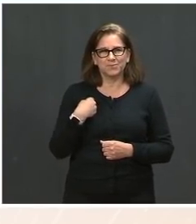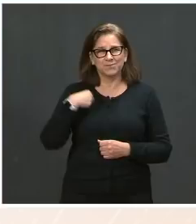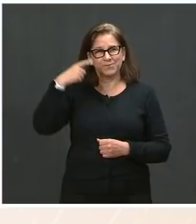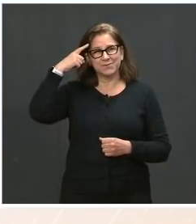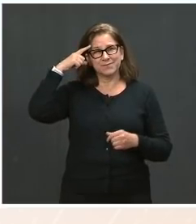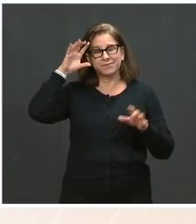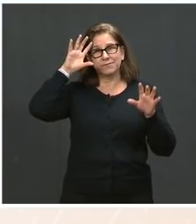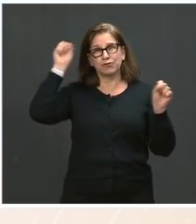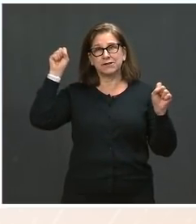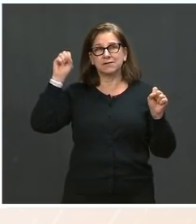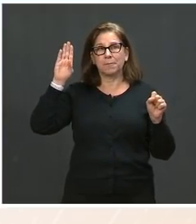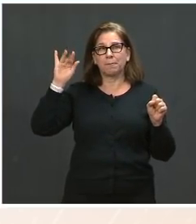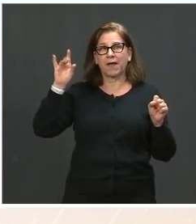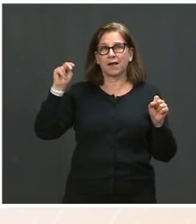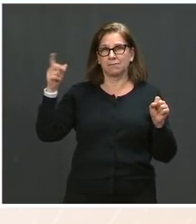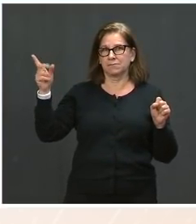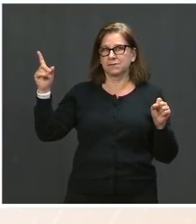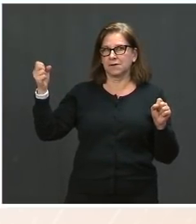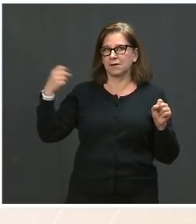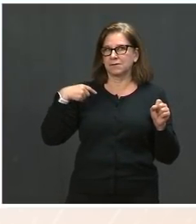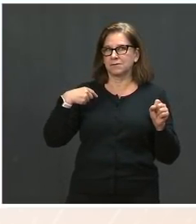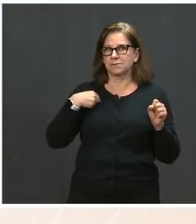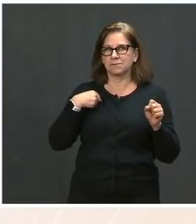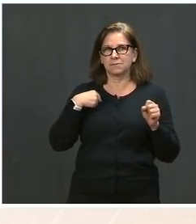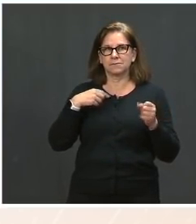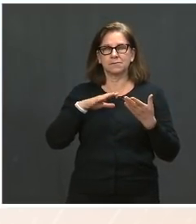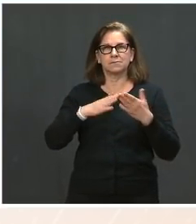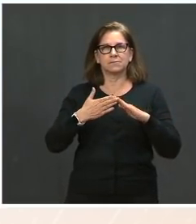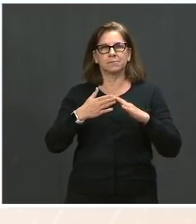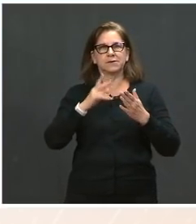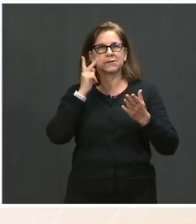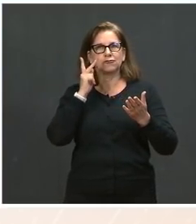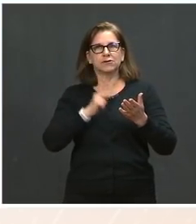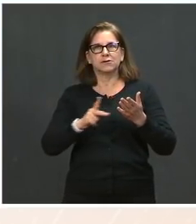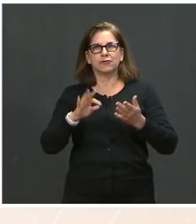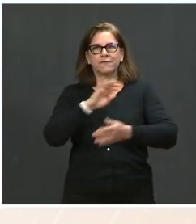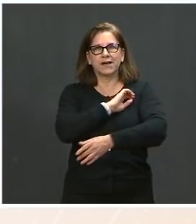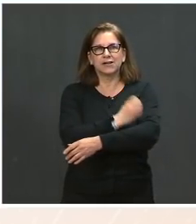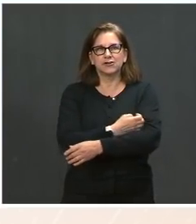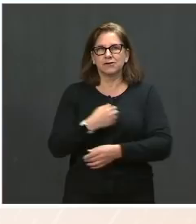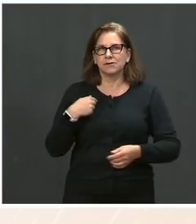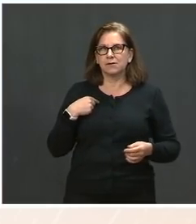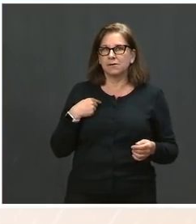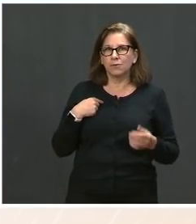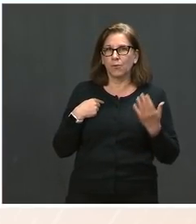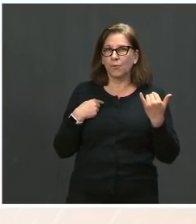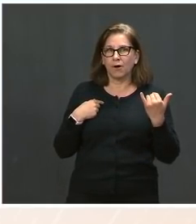to be the Secretary of Energy because I was the governor during a time